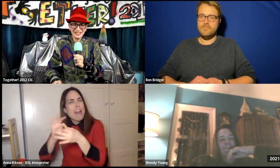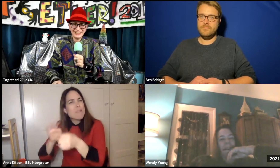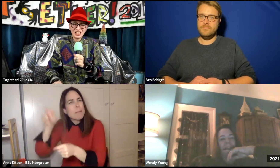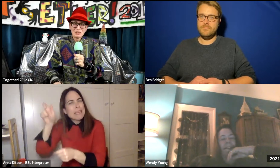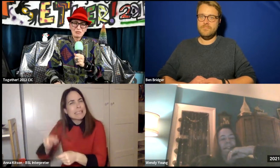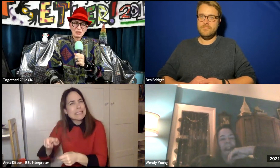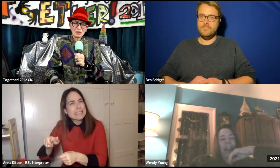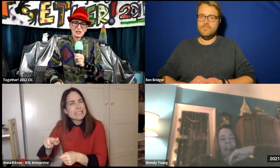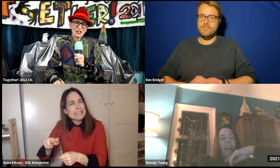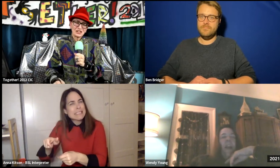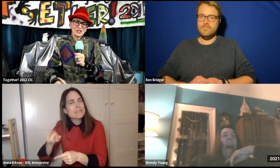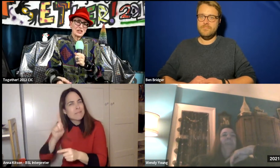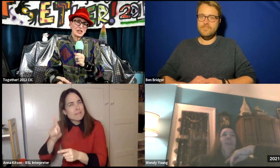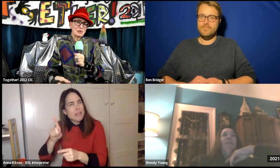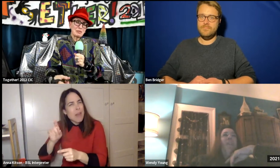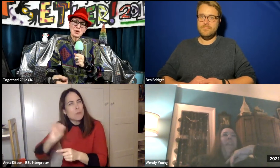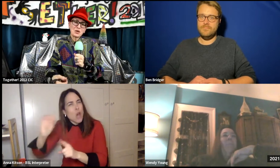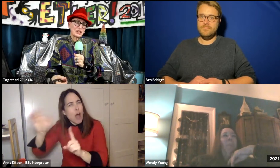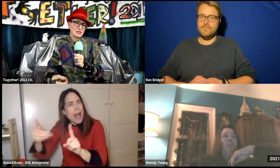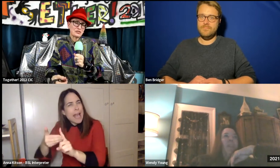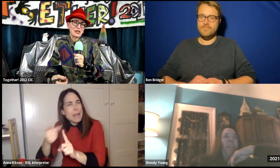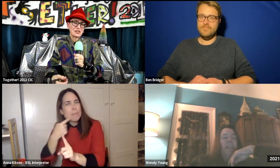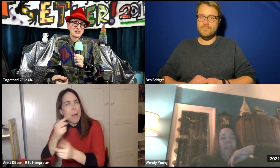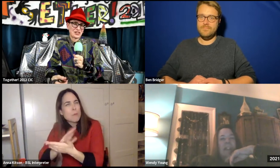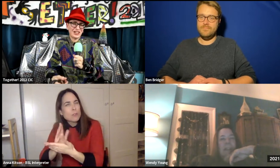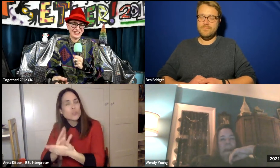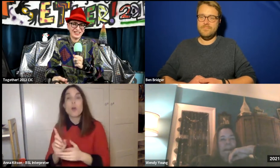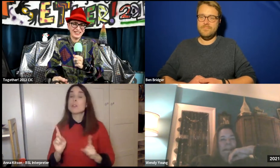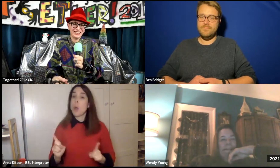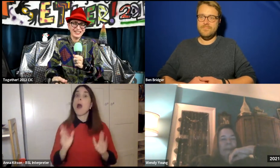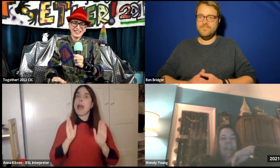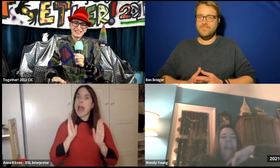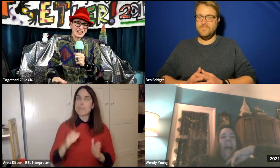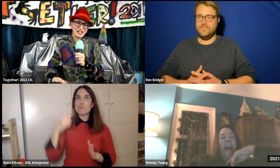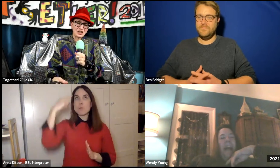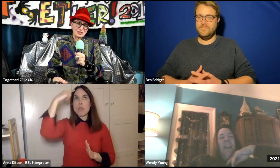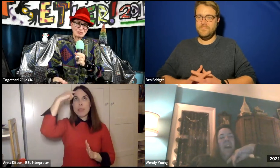I've got to think positive anyway. Yeah, I know, I know.